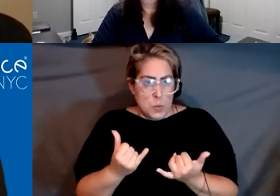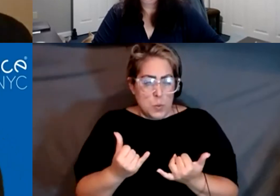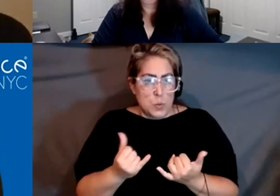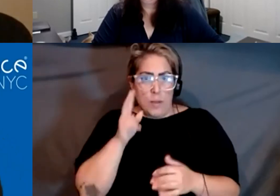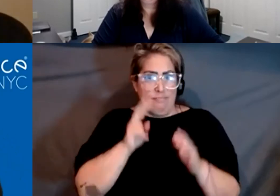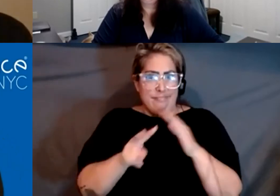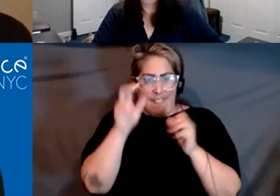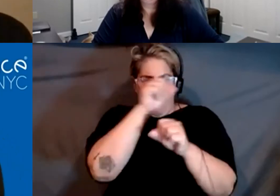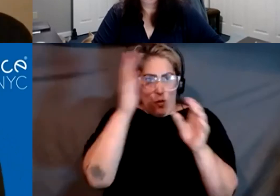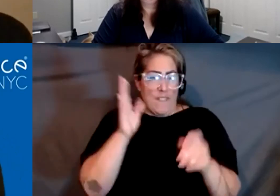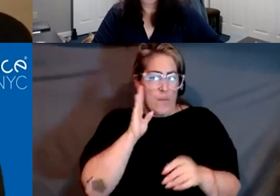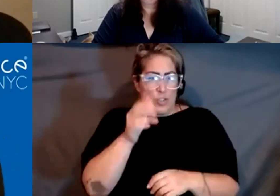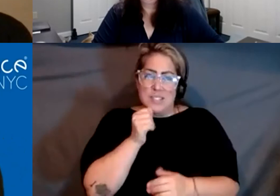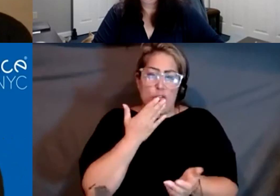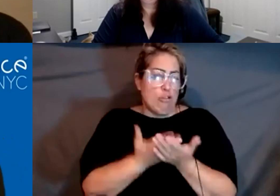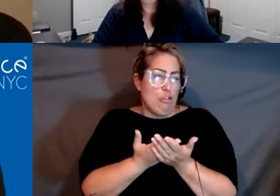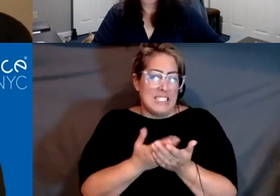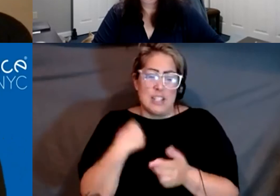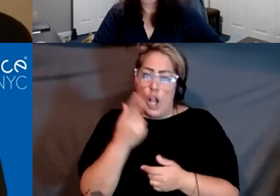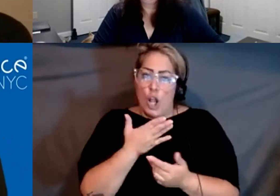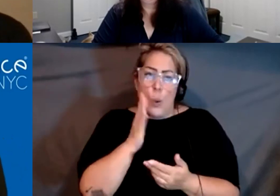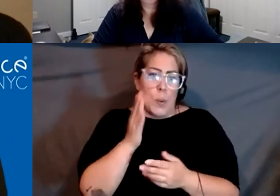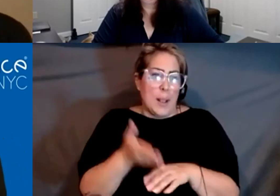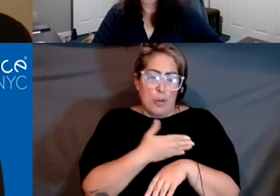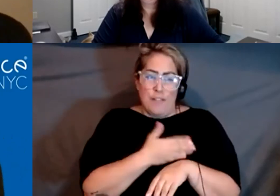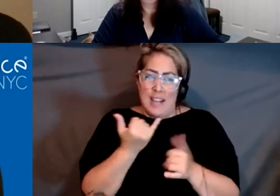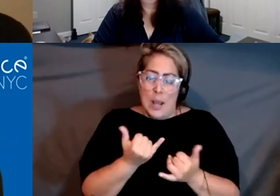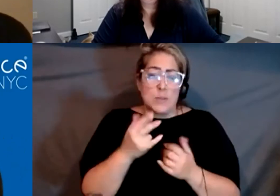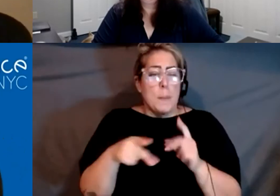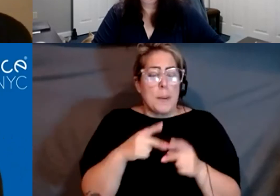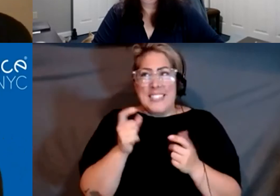People are getting as creative as possible or